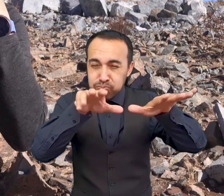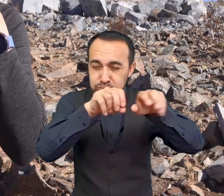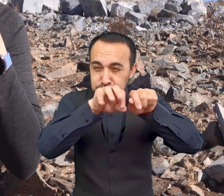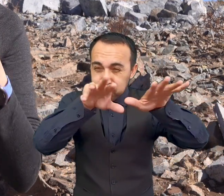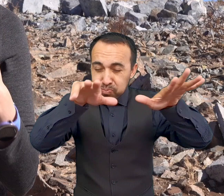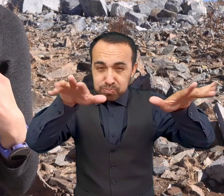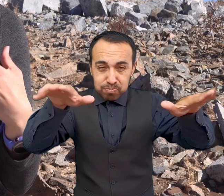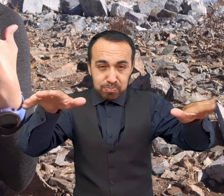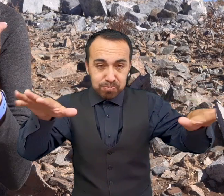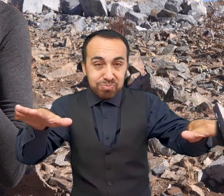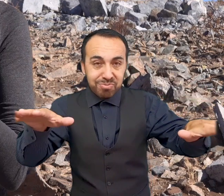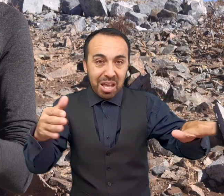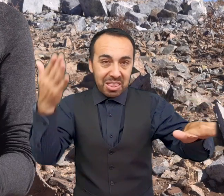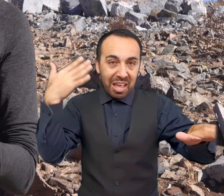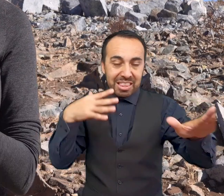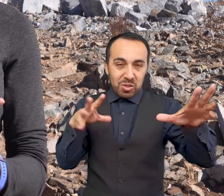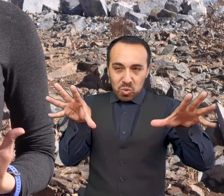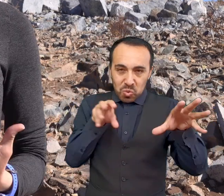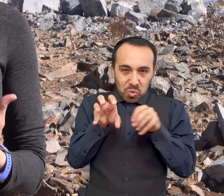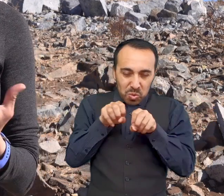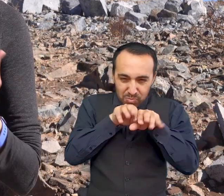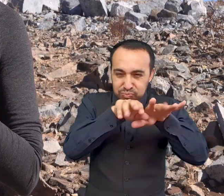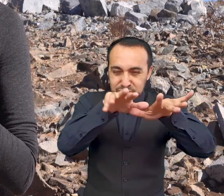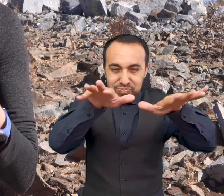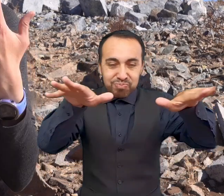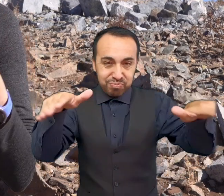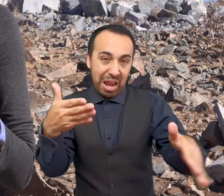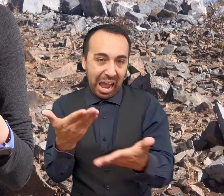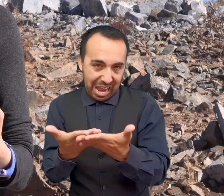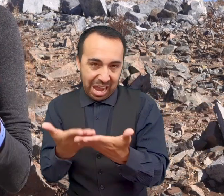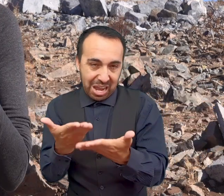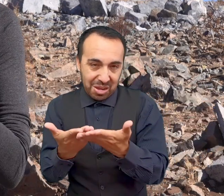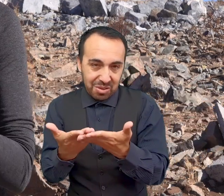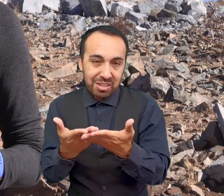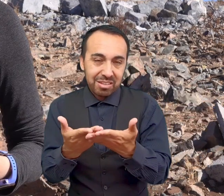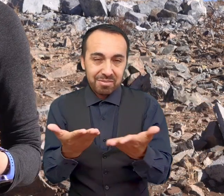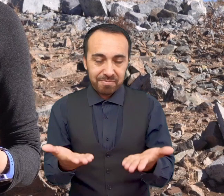of stars are a vital part of the formation of galaxies, new stars and planetary systems.